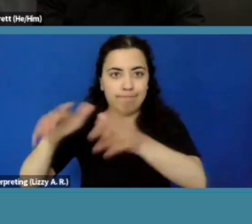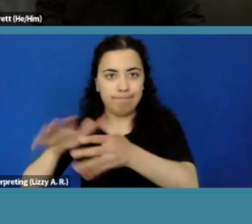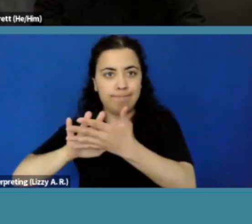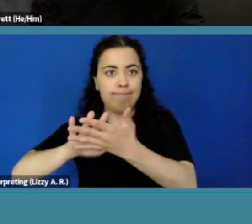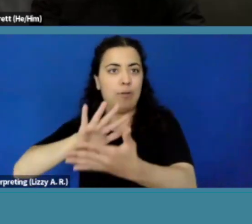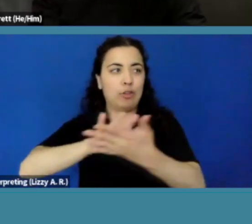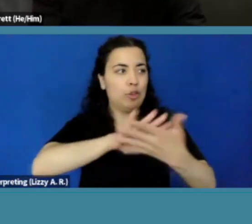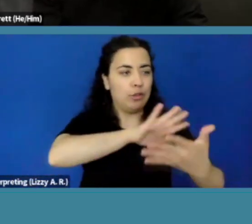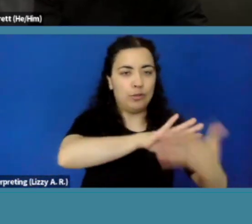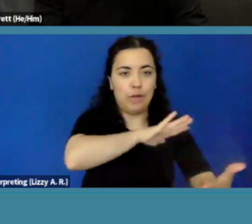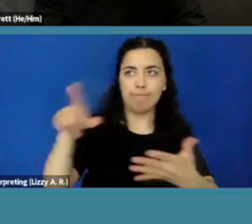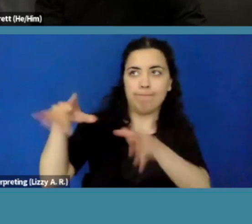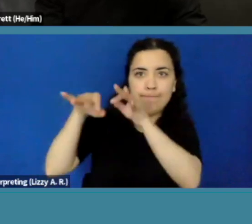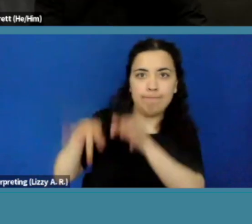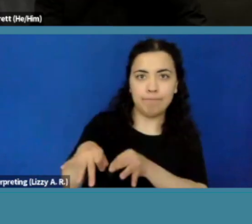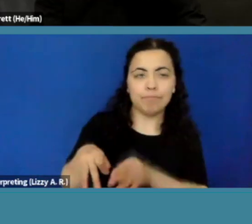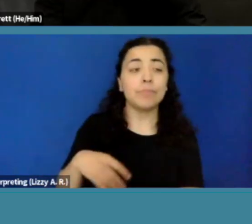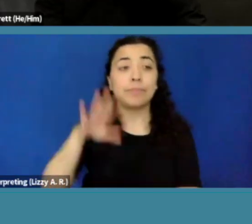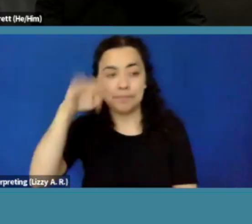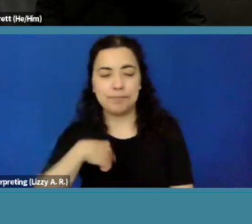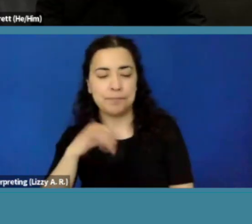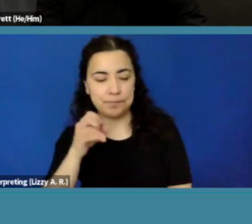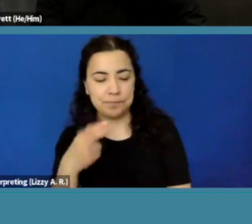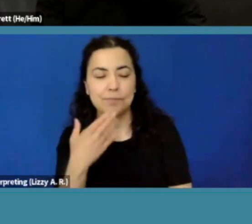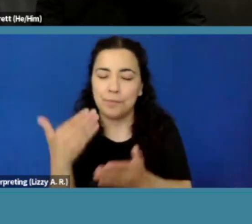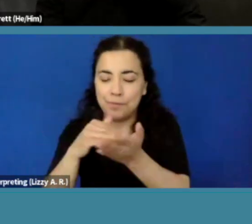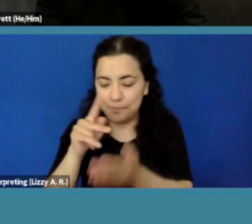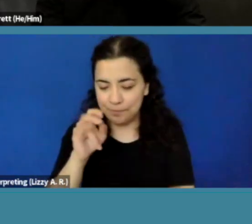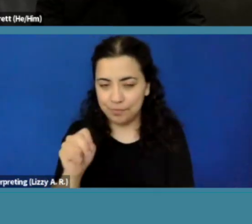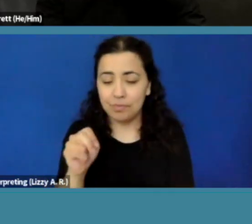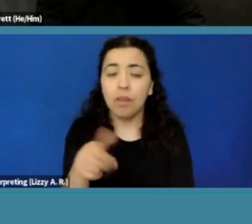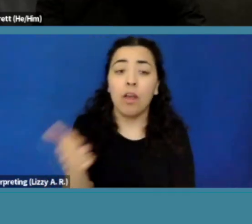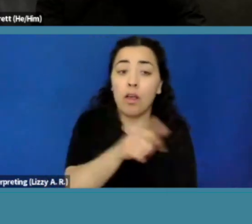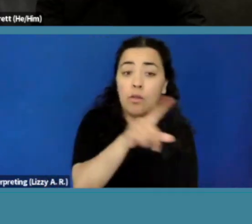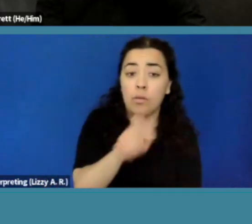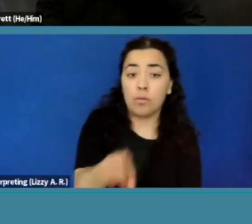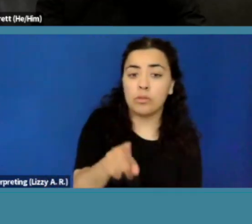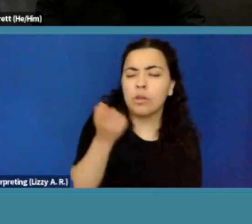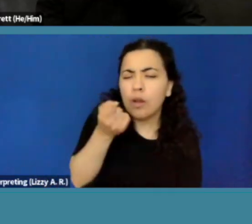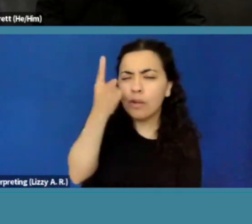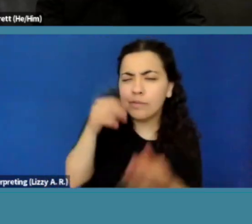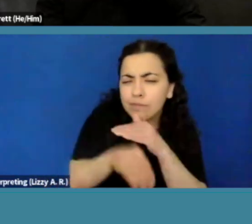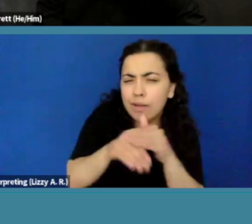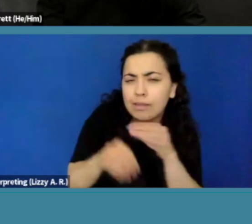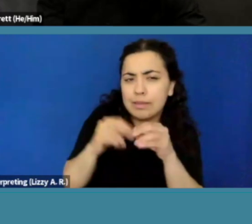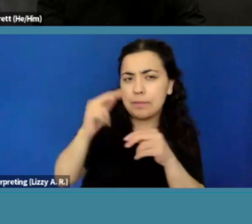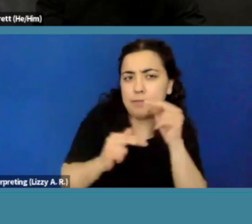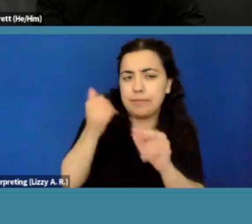This is Josh. Thank you, Karen. Another question that came in is, understanding access in a building that's not accessible,